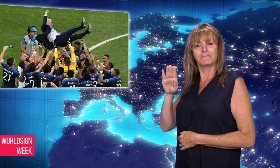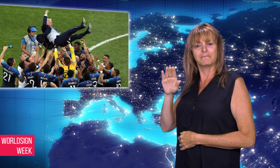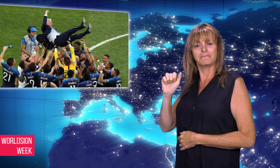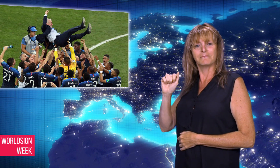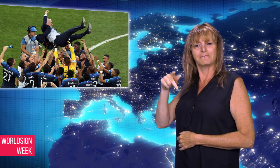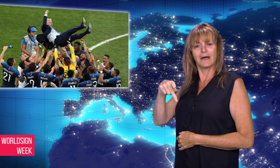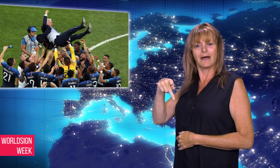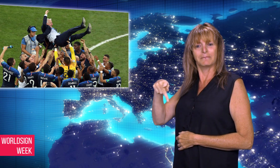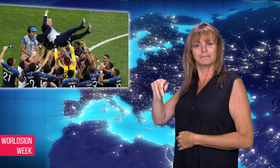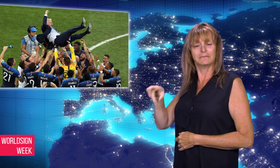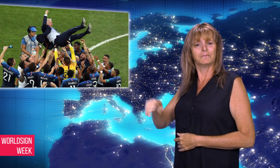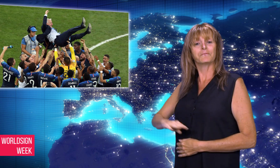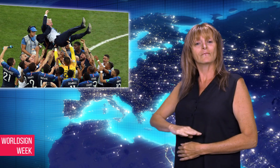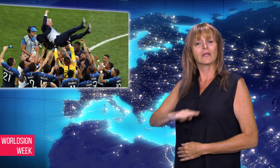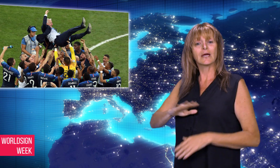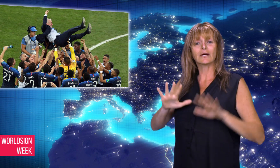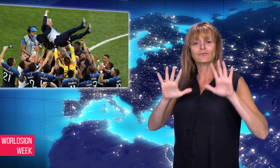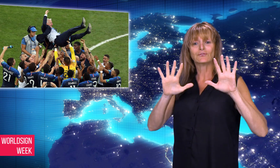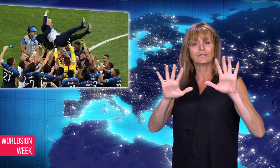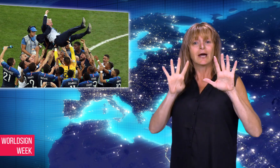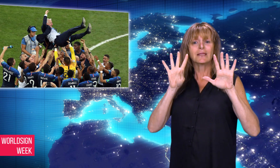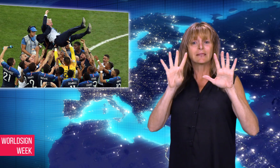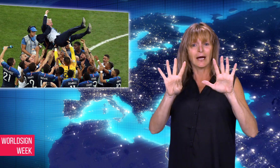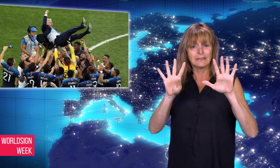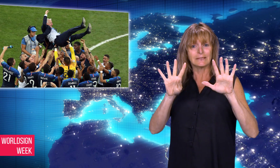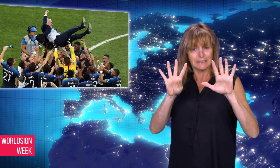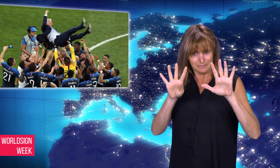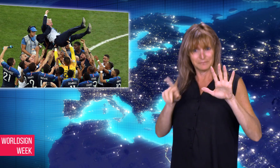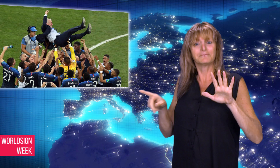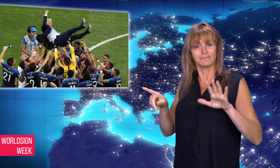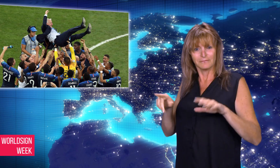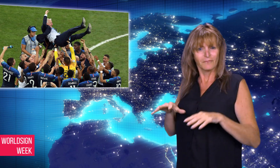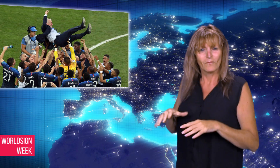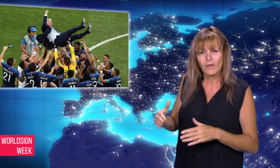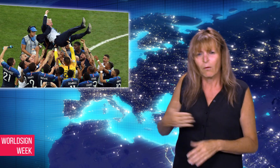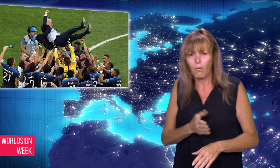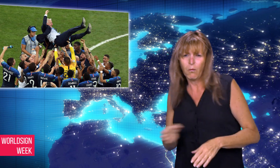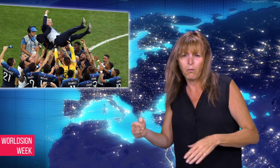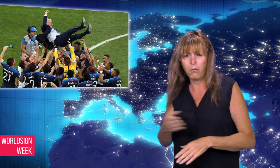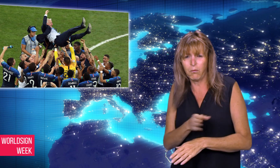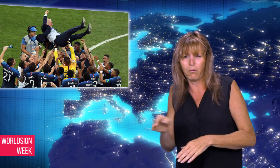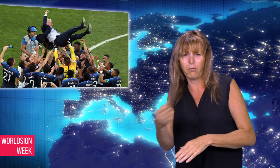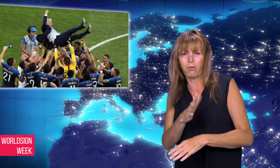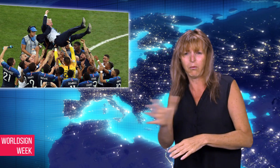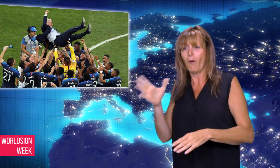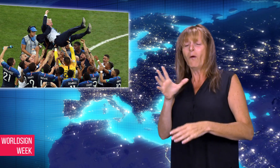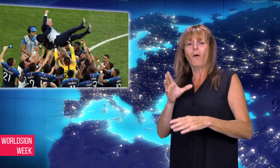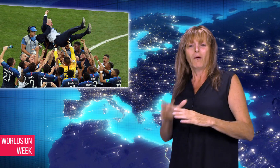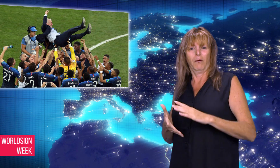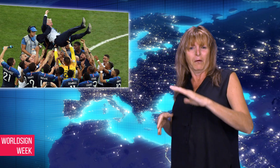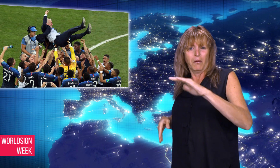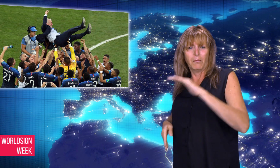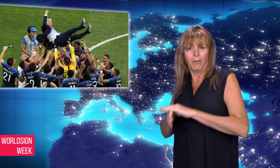the fourth goal from a 25-yard distance past the Croatian goalkeeper,